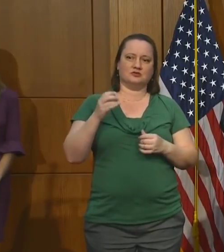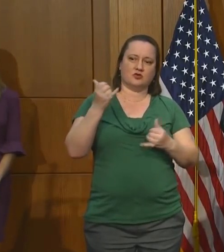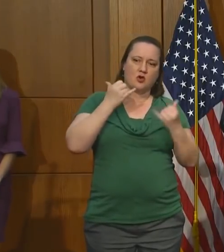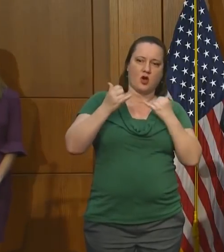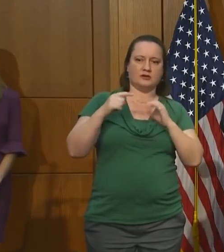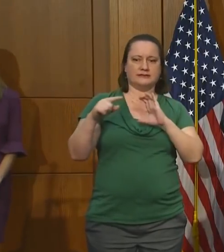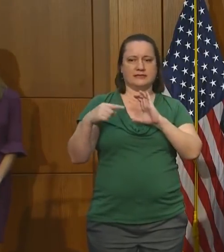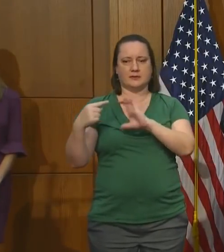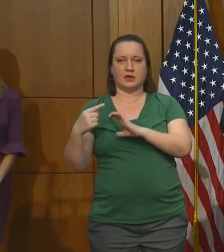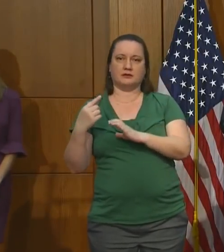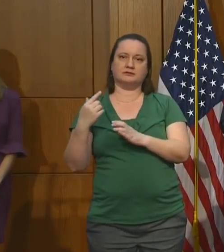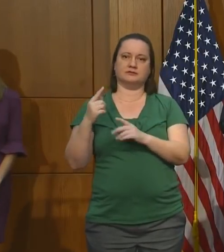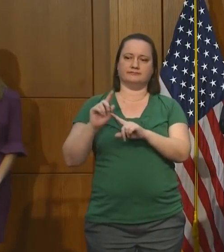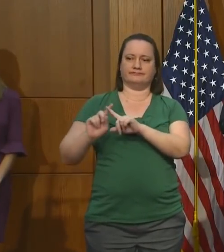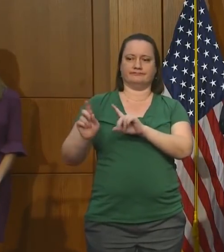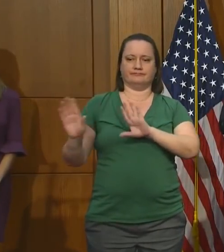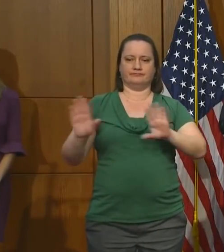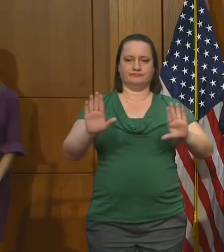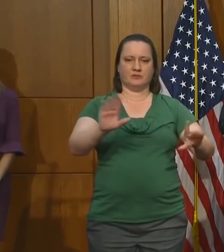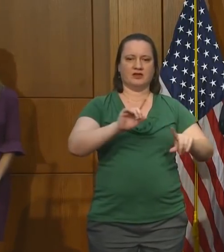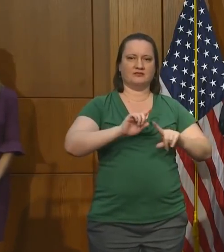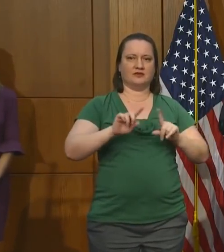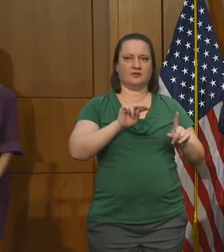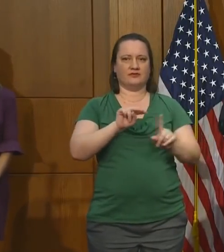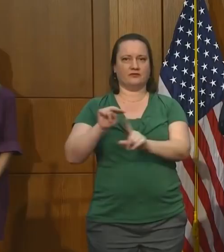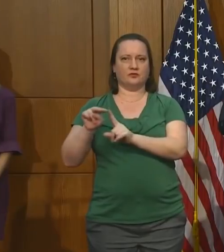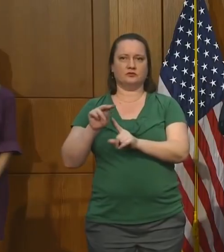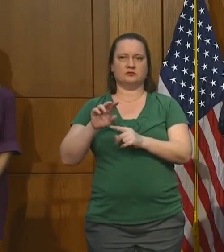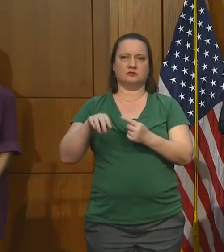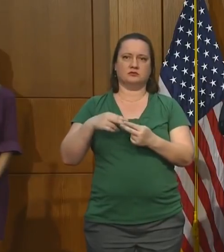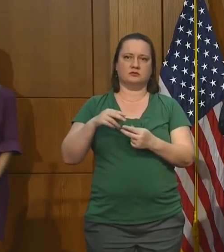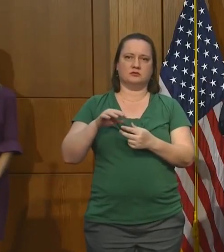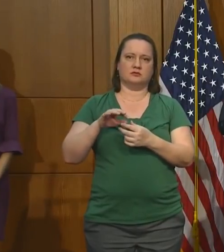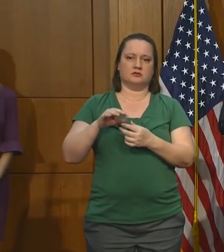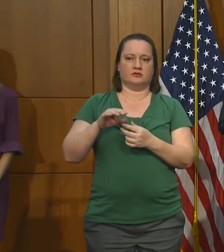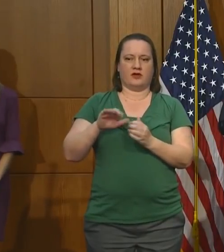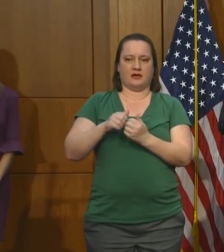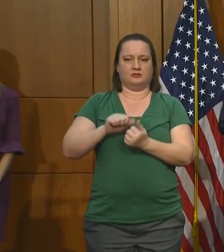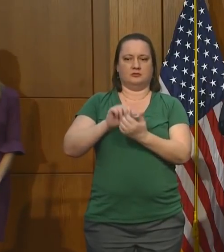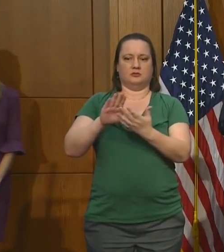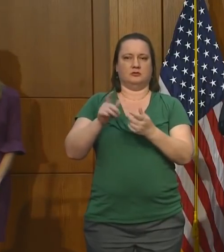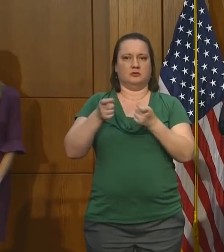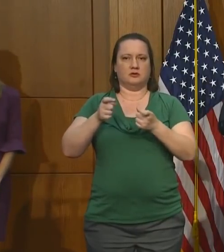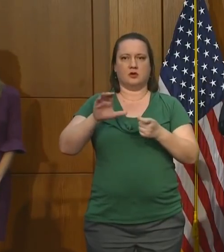COMMONWEALTH ON A DAILY BASIS HUNDREDS OF. CALLS AND EMAILS- THERE ARE SOME JURISDICTIONS